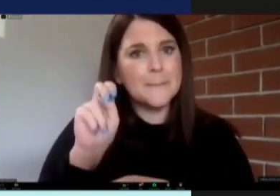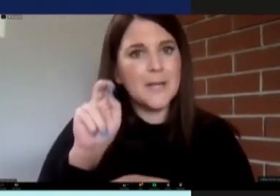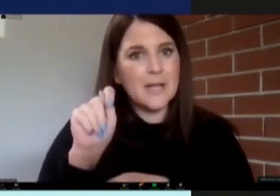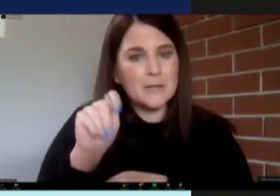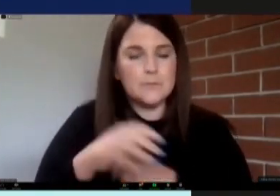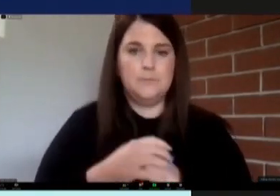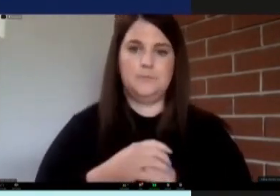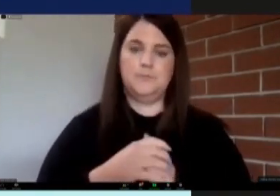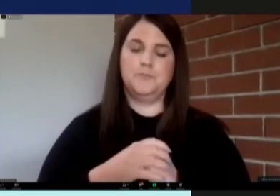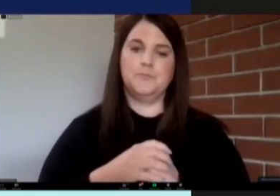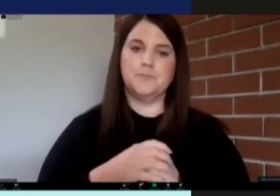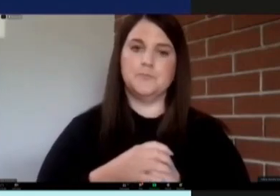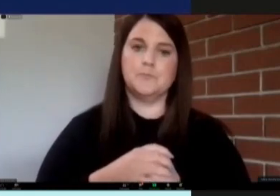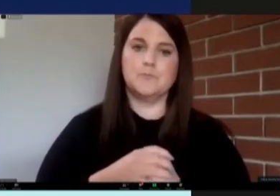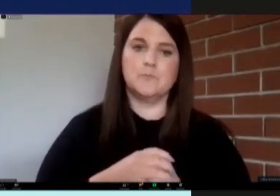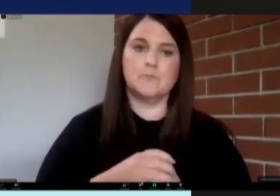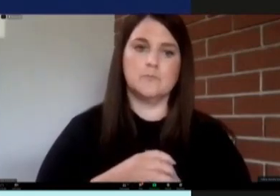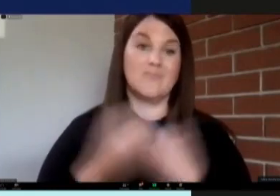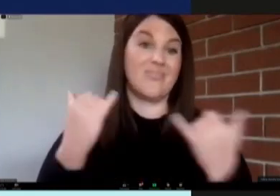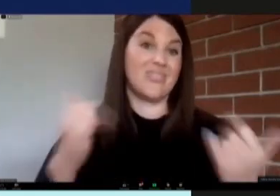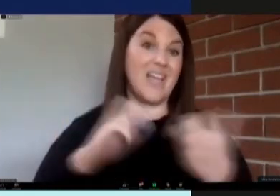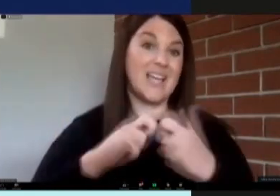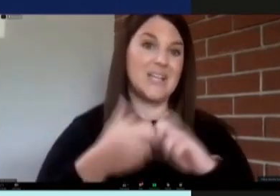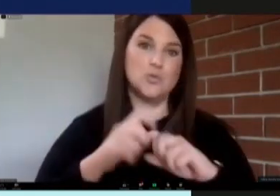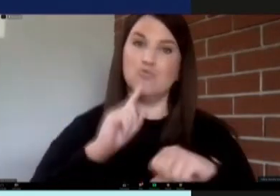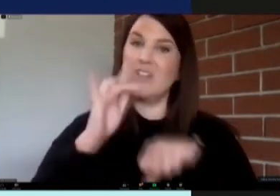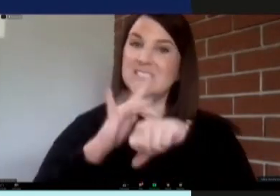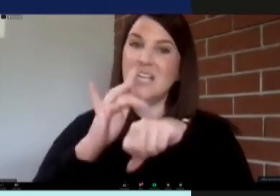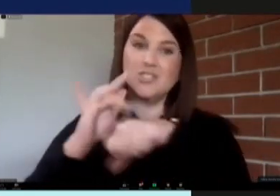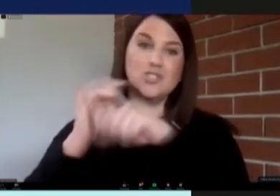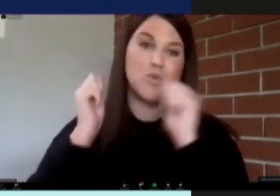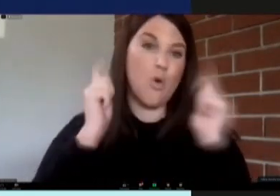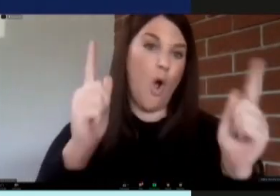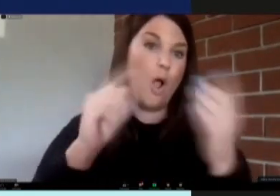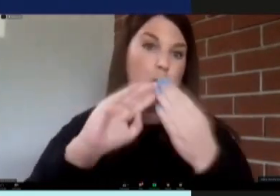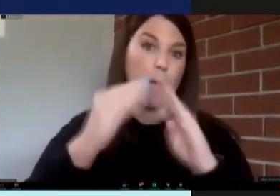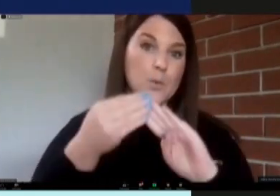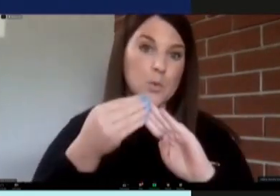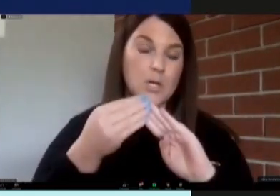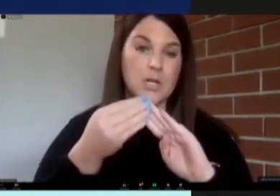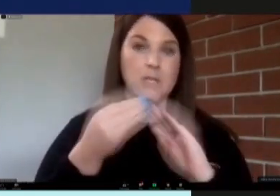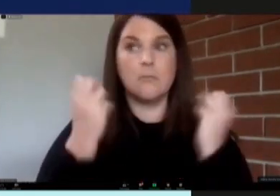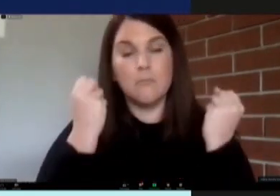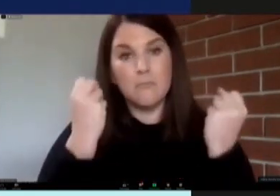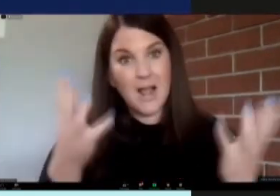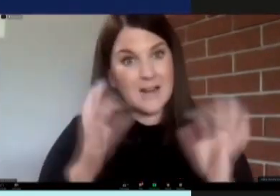So, this is an issue that touches virtually every community, countless families.